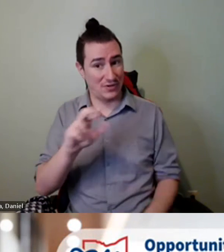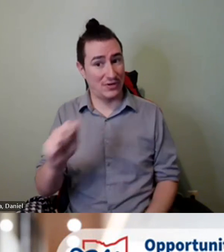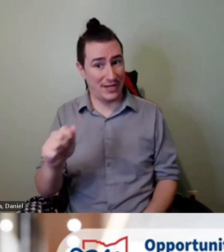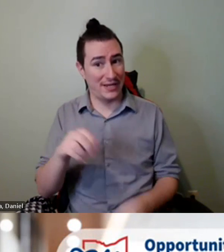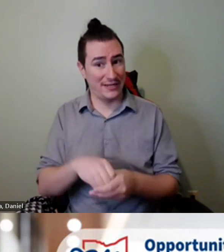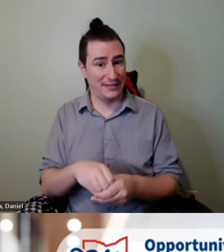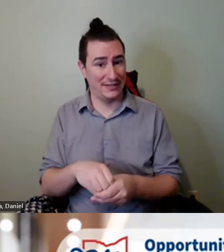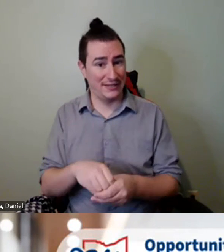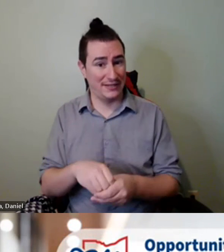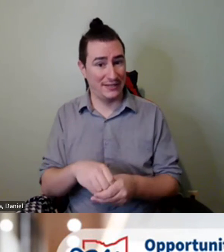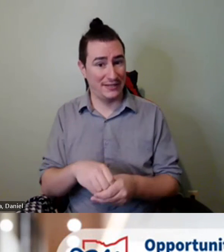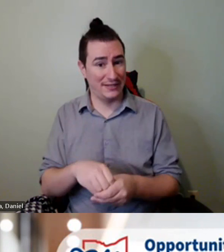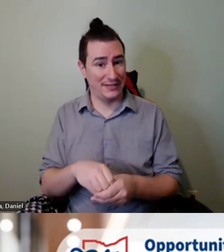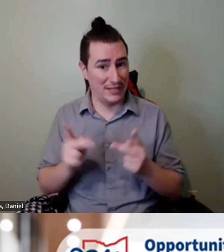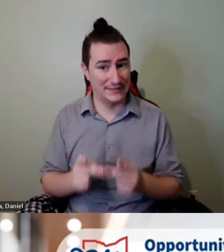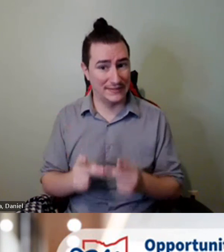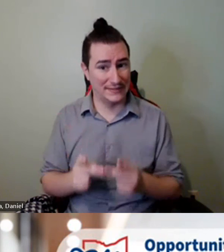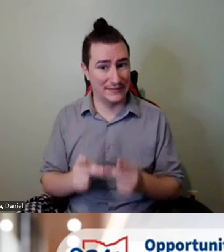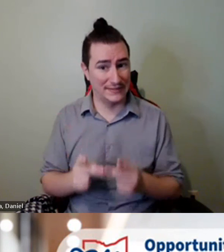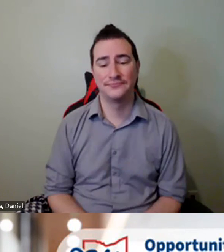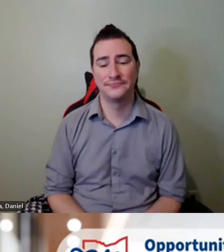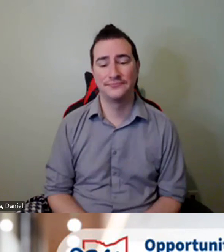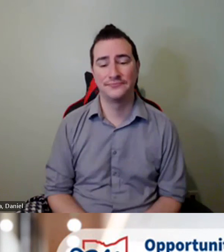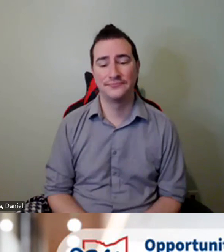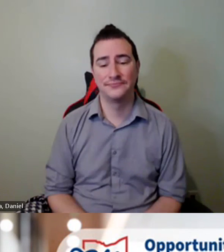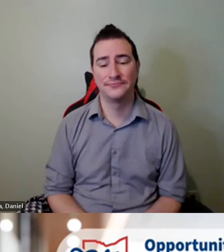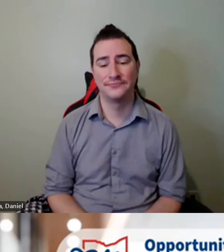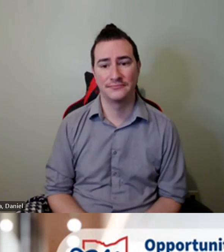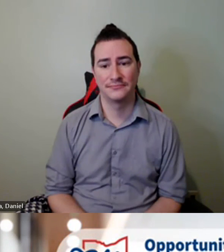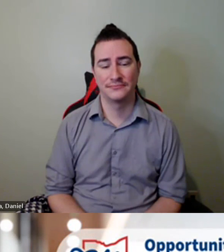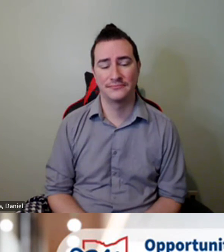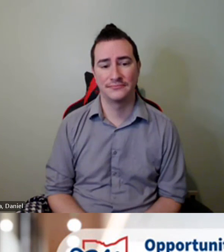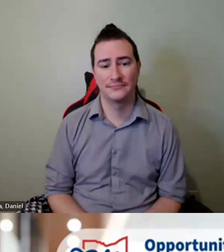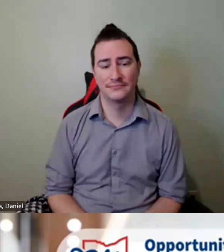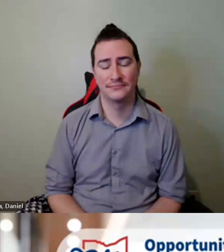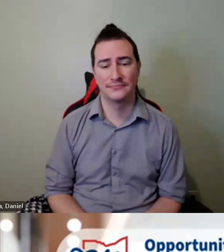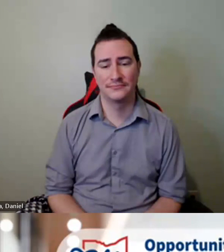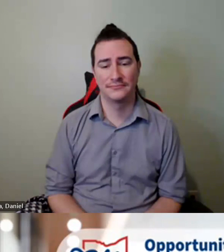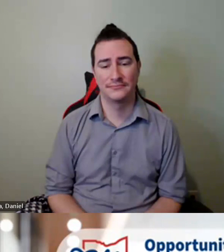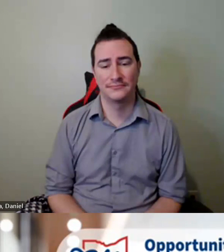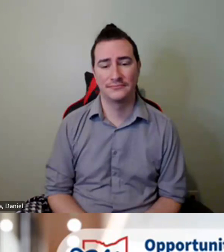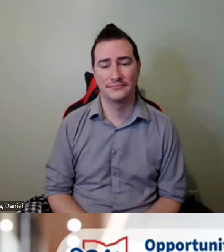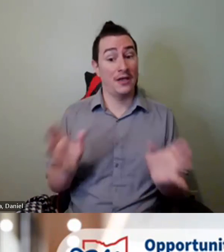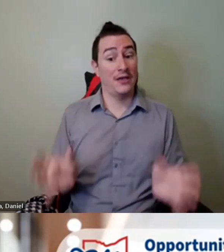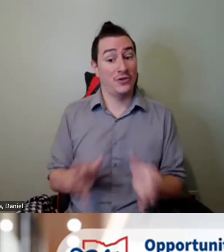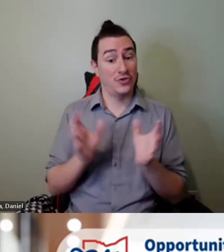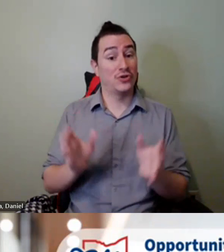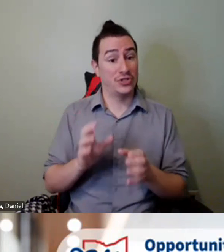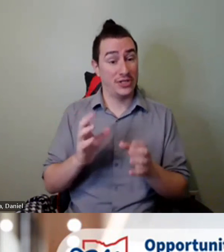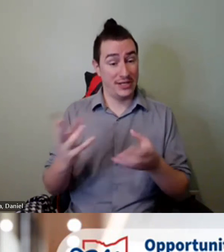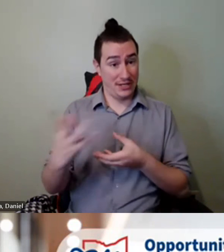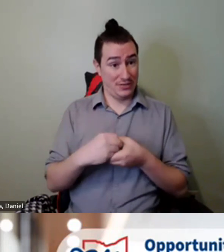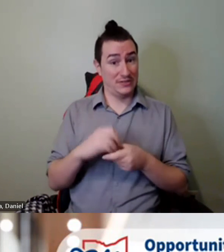Julie: I think this really goes back to creating that inclusive workplace culture. We have an Inclusive Employer handbook which is a five part